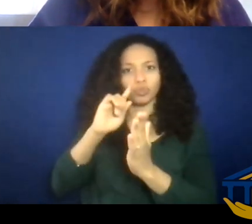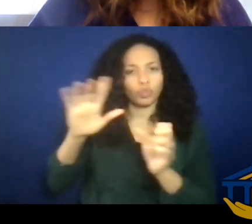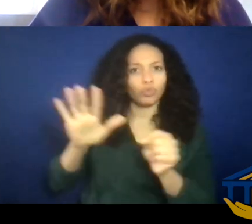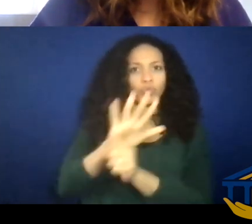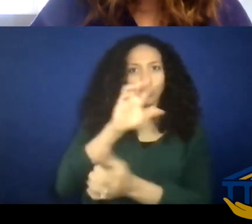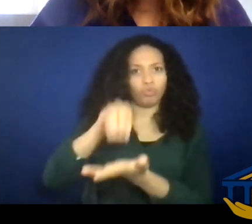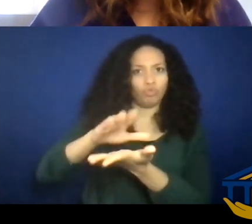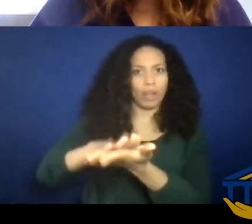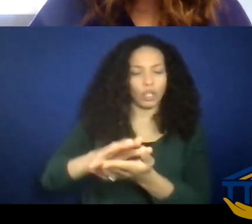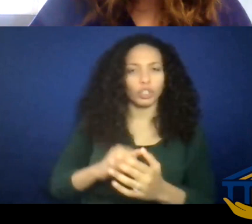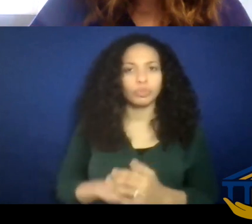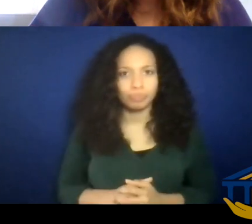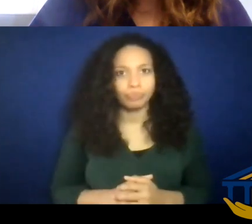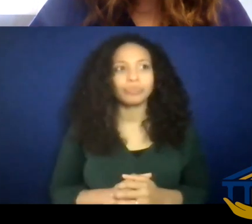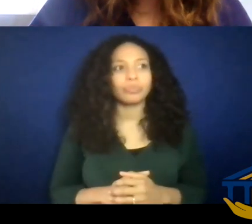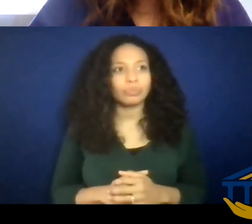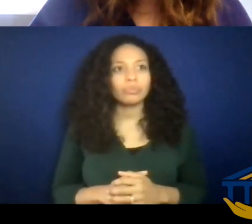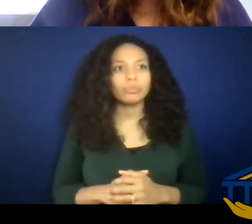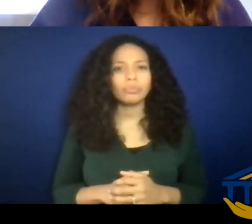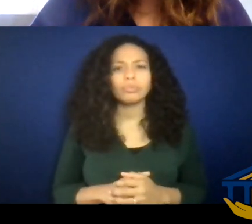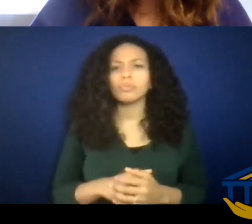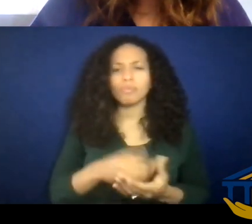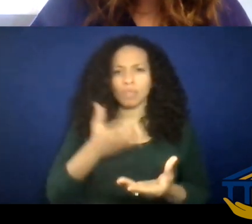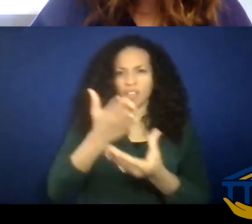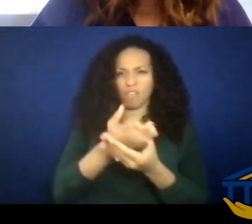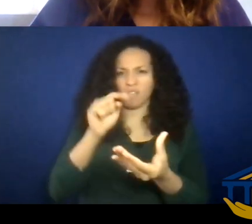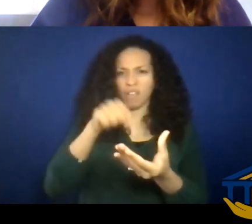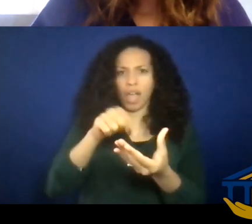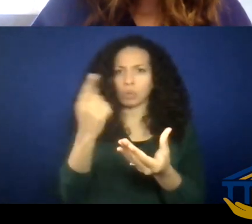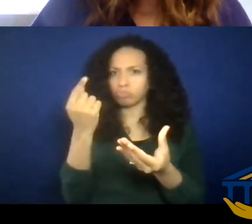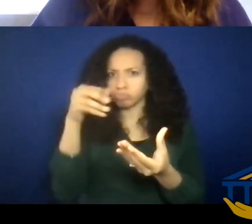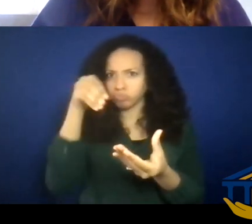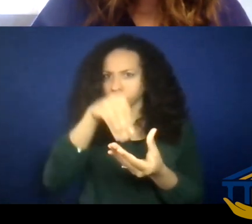So, what do you need in your file? Many parents also tell me